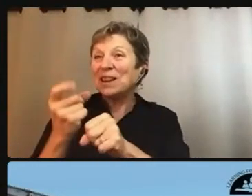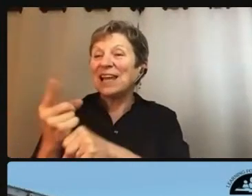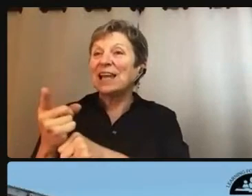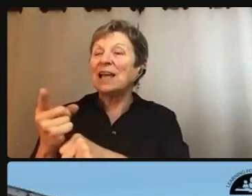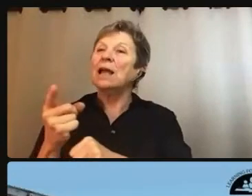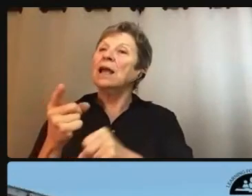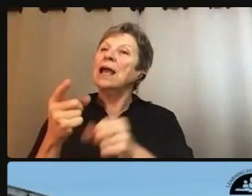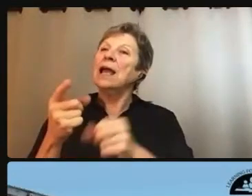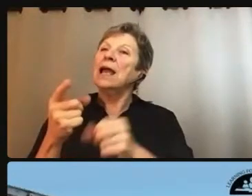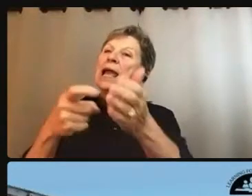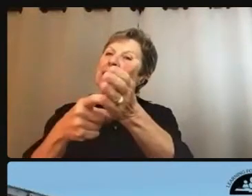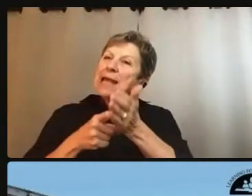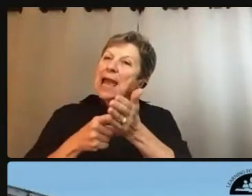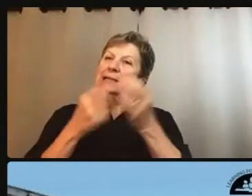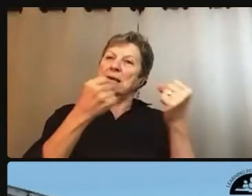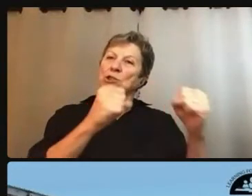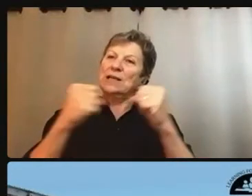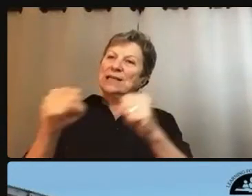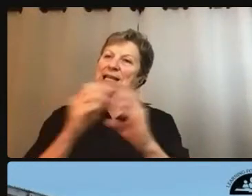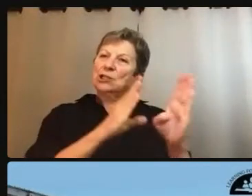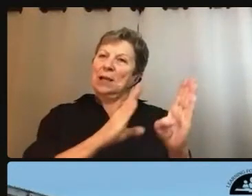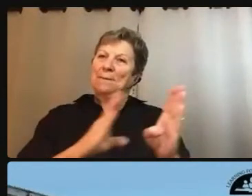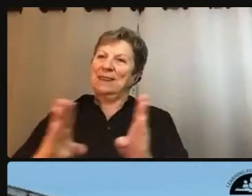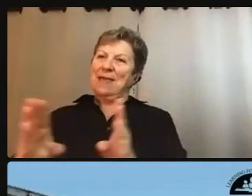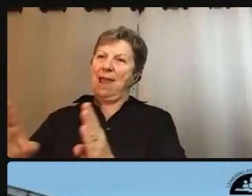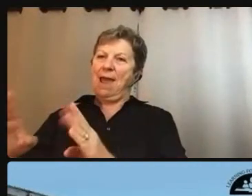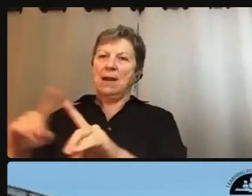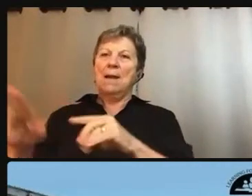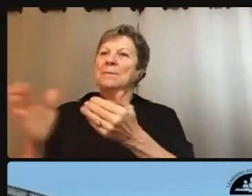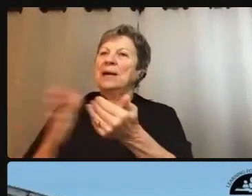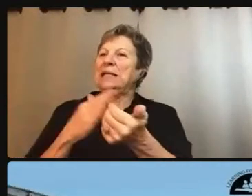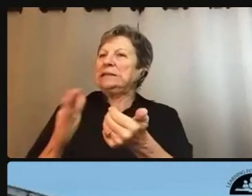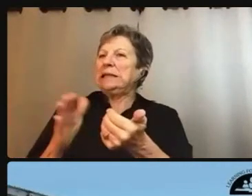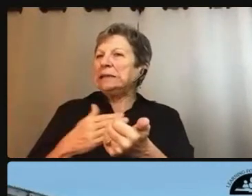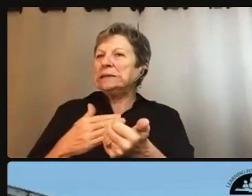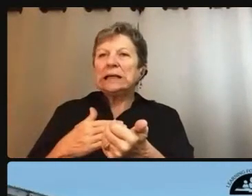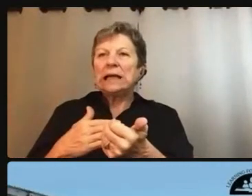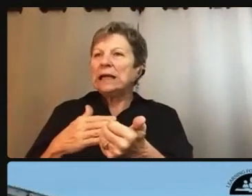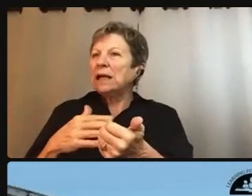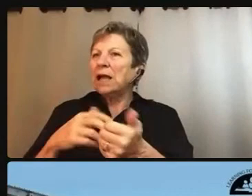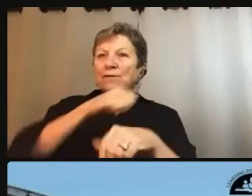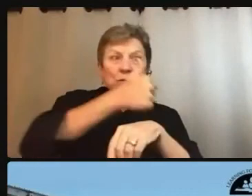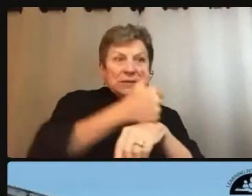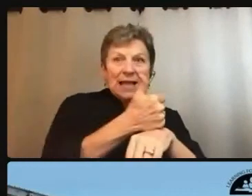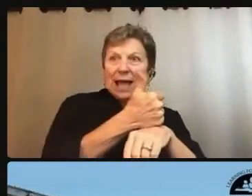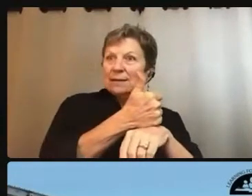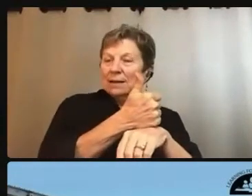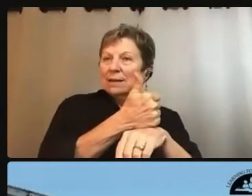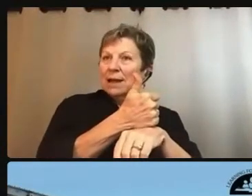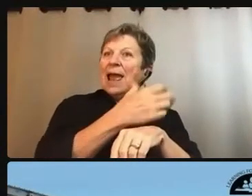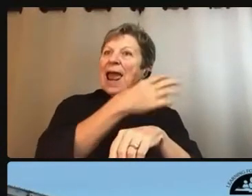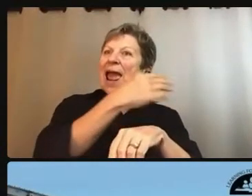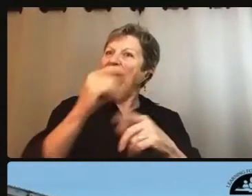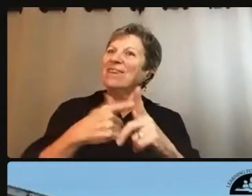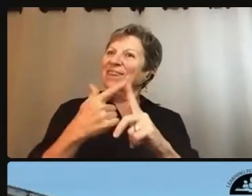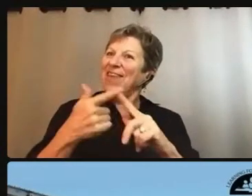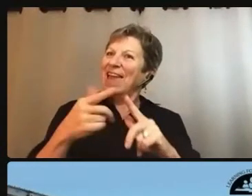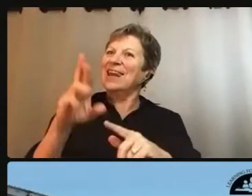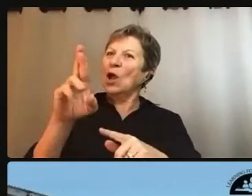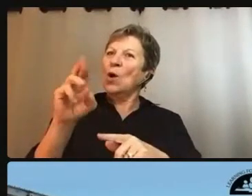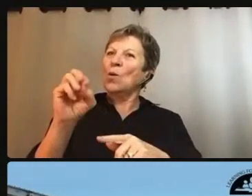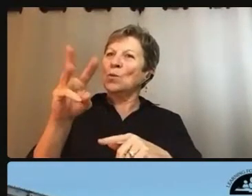,MONTHLY, QUARTERLY AND